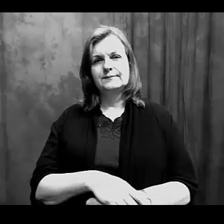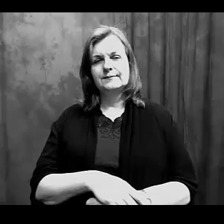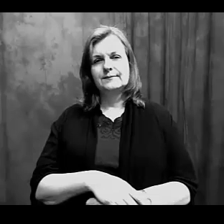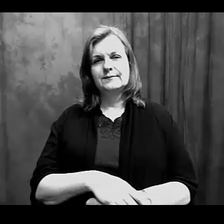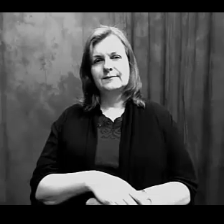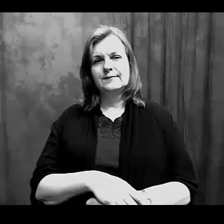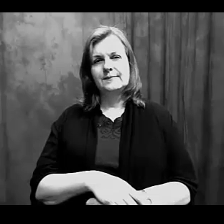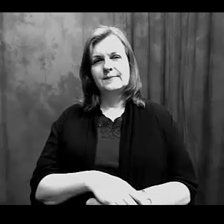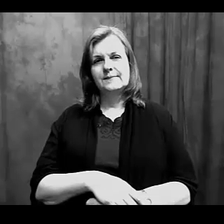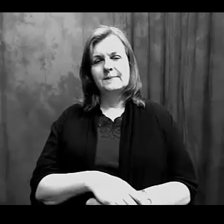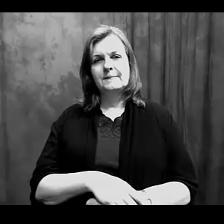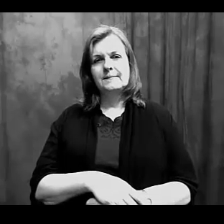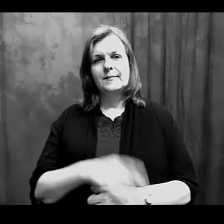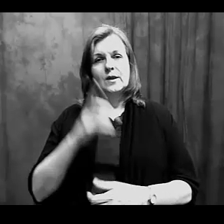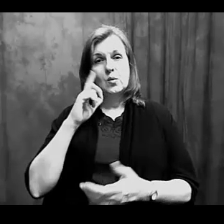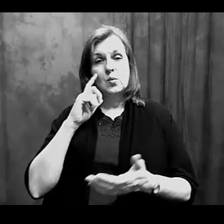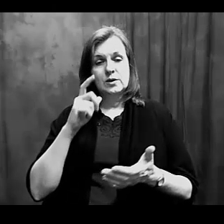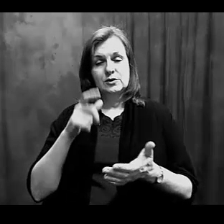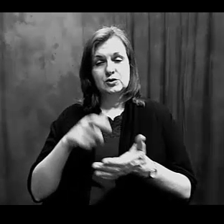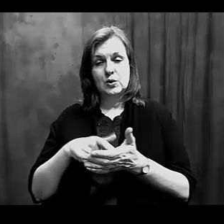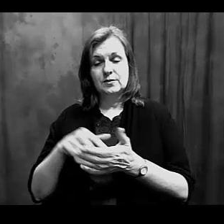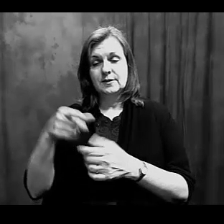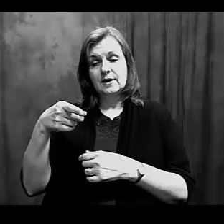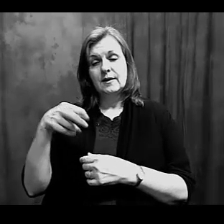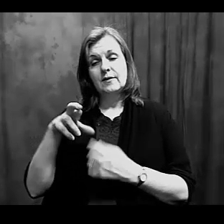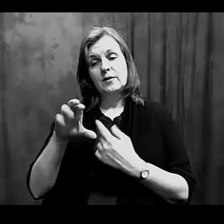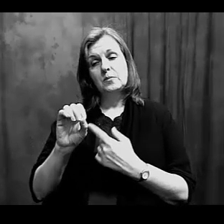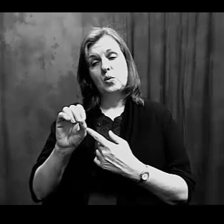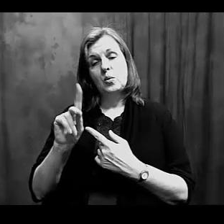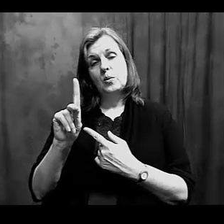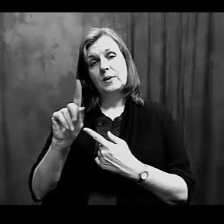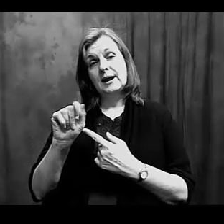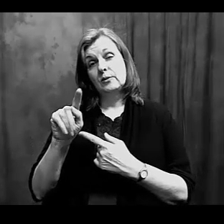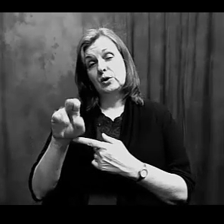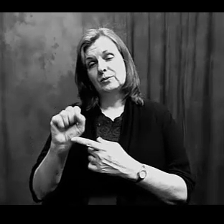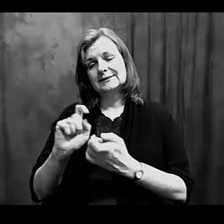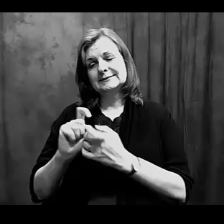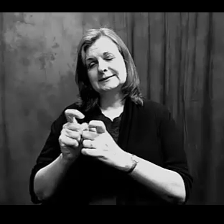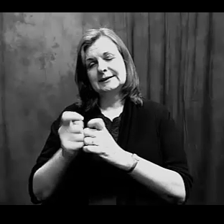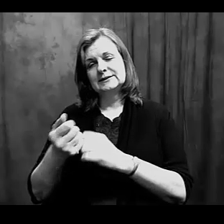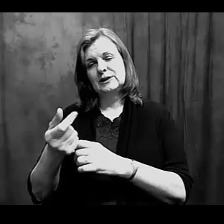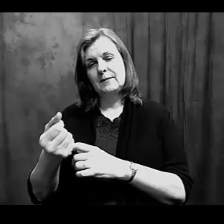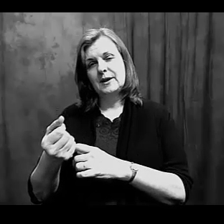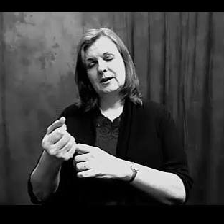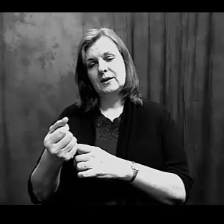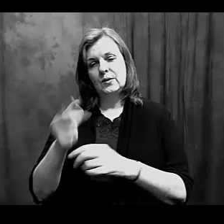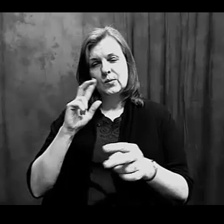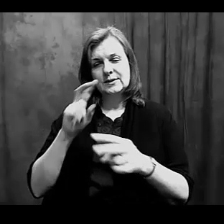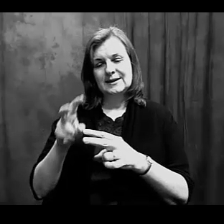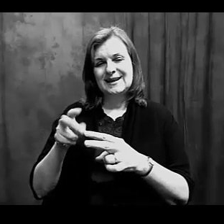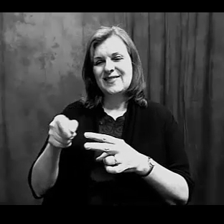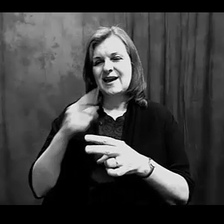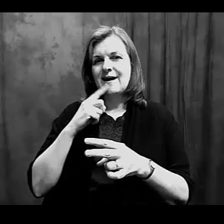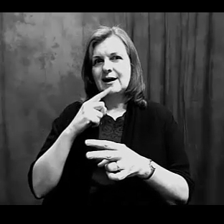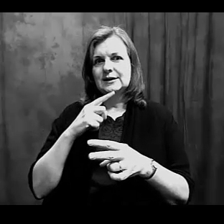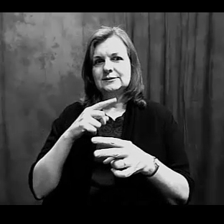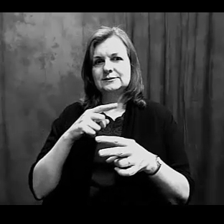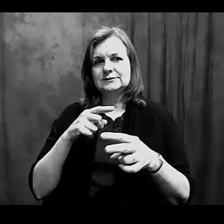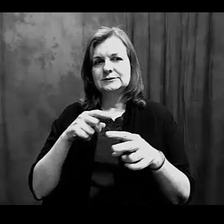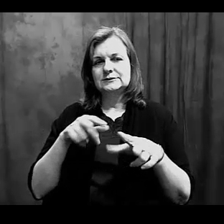we can also look later on a number of modifications to prokaryotes -- they tend to be